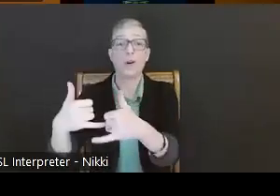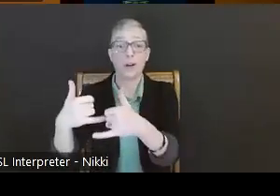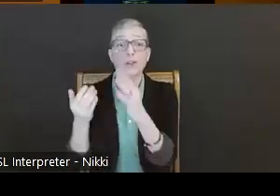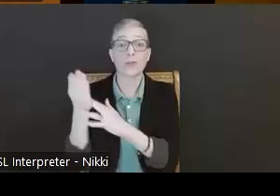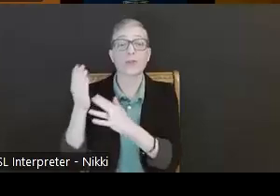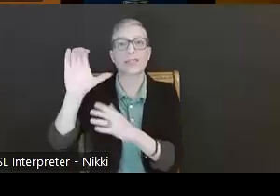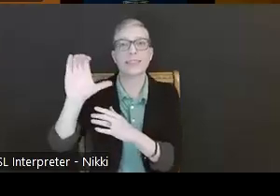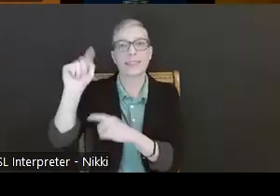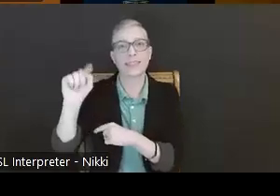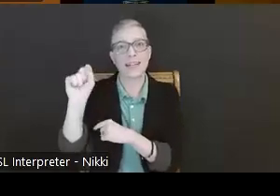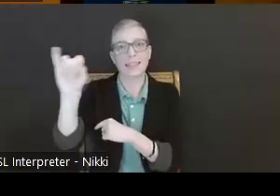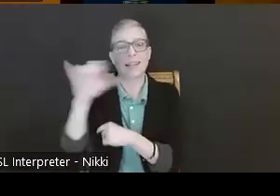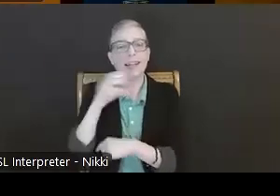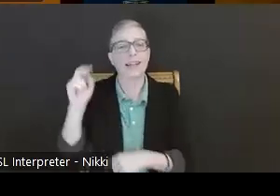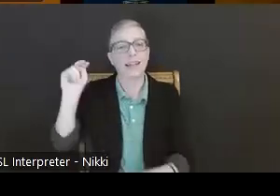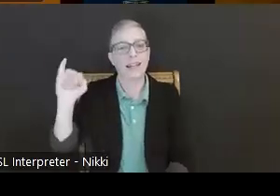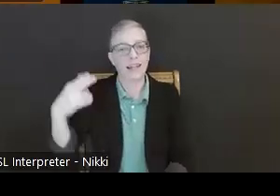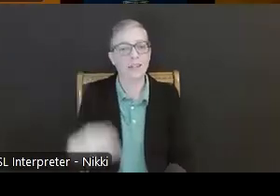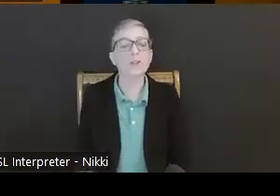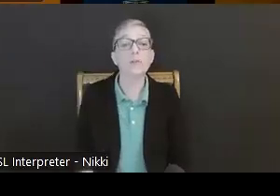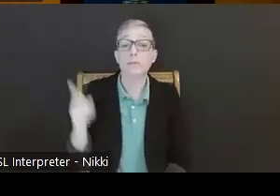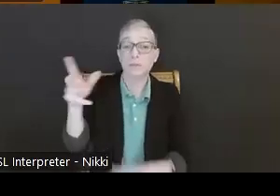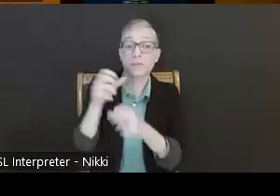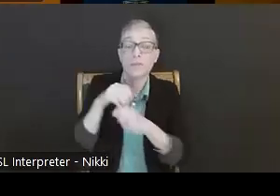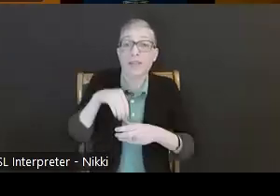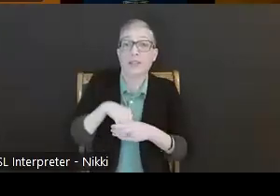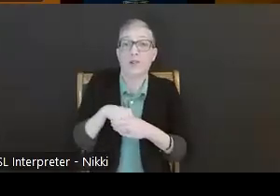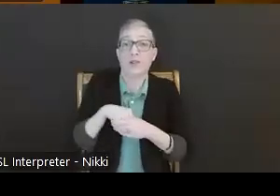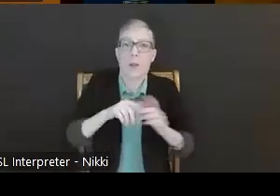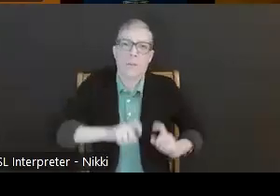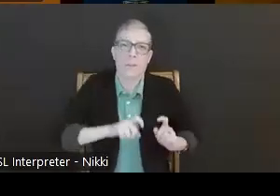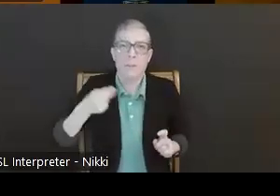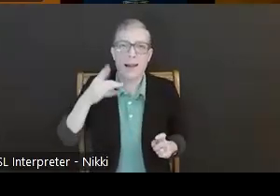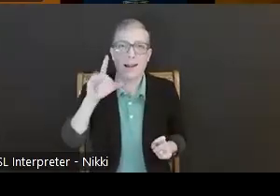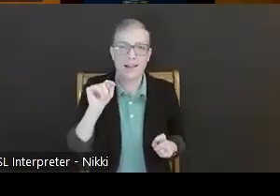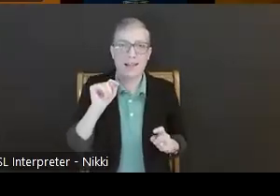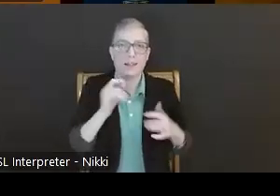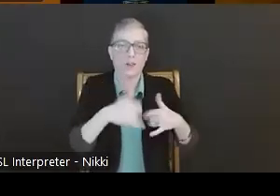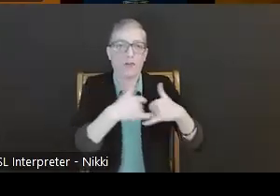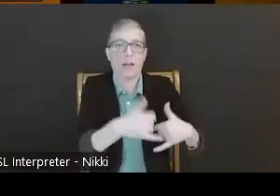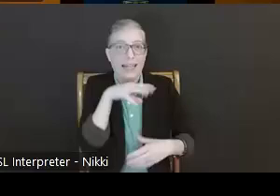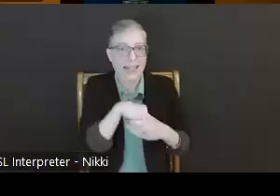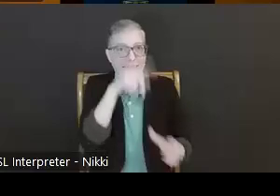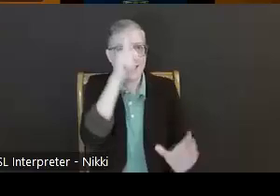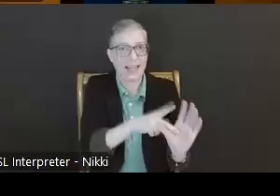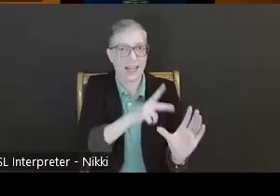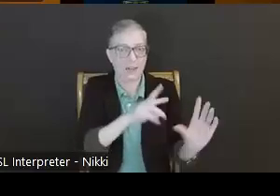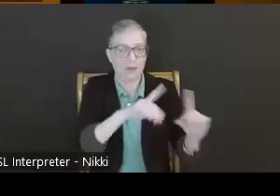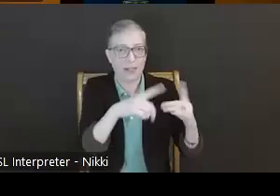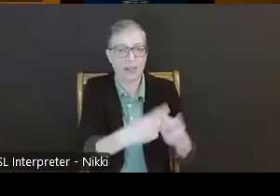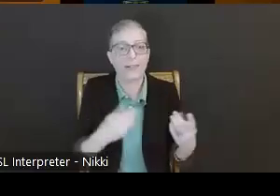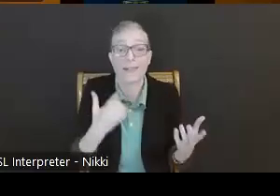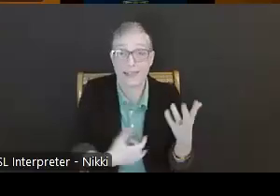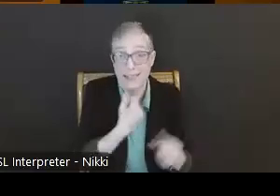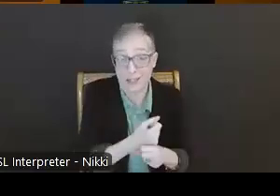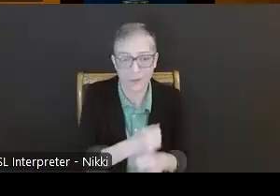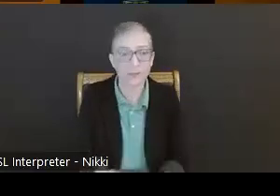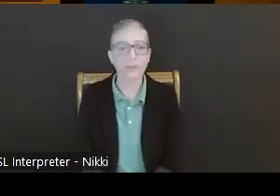a recipient of one of the internal pilot grants in Psychiatry this year um in addition to This